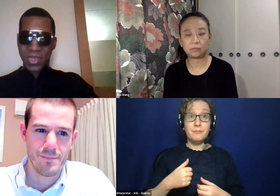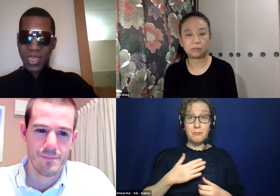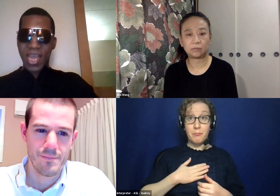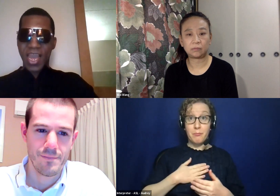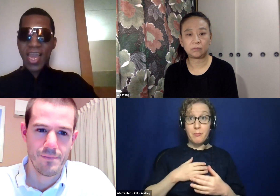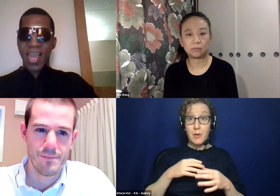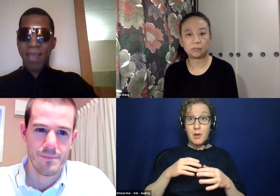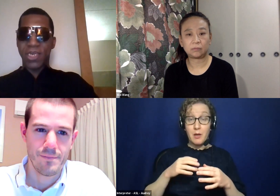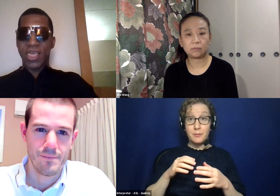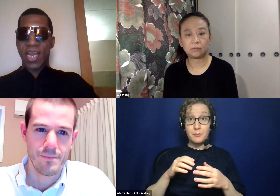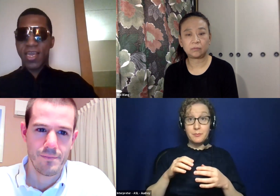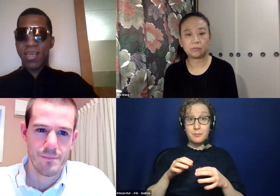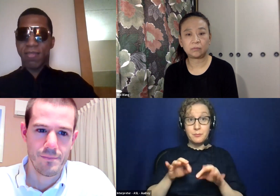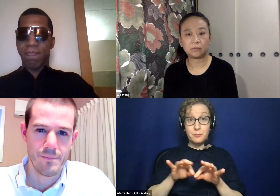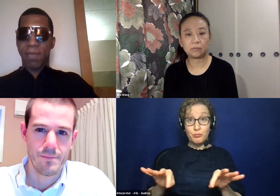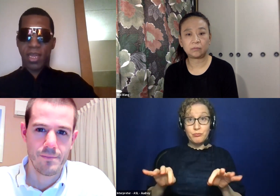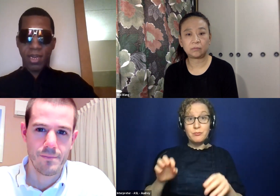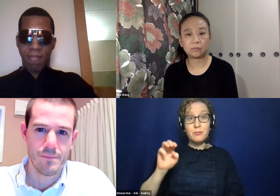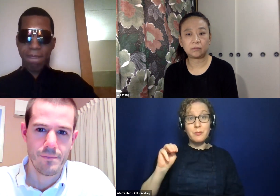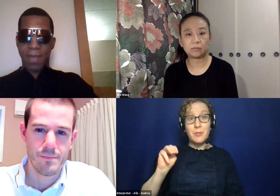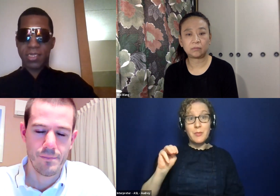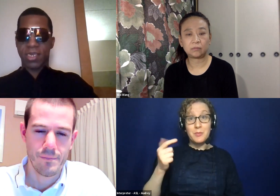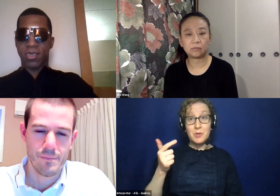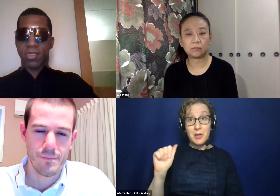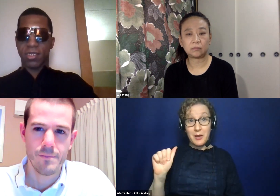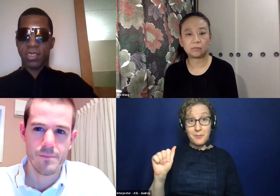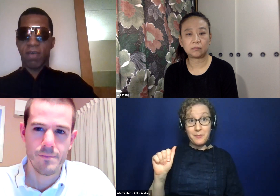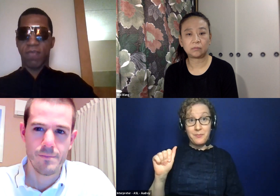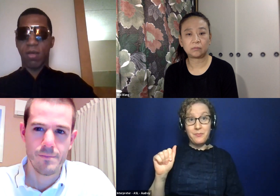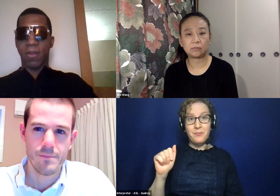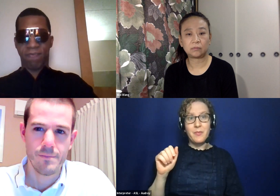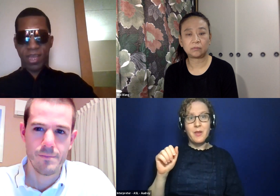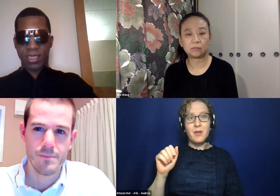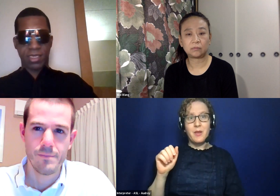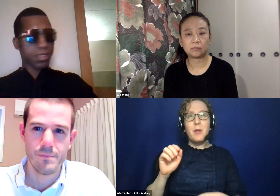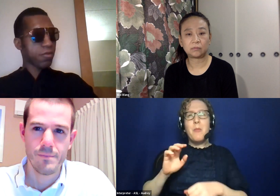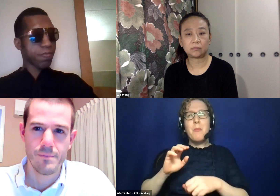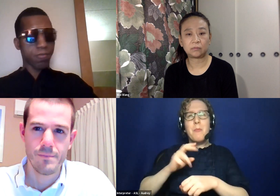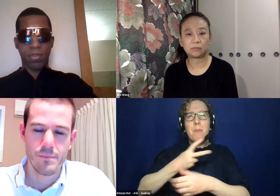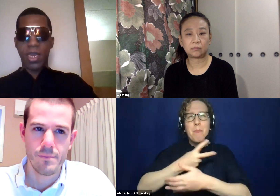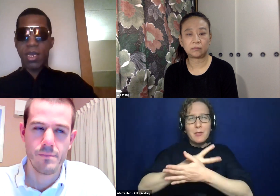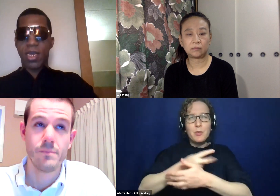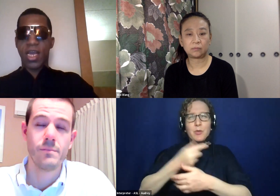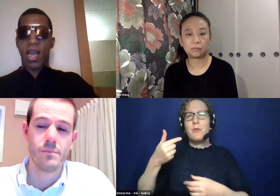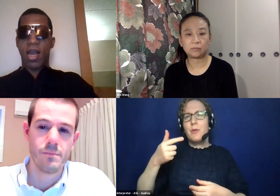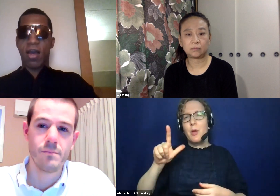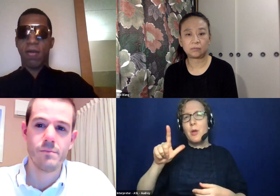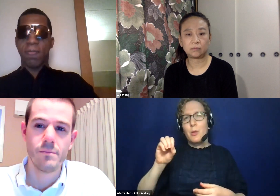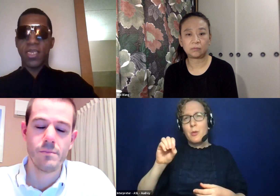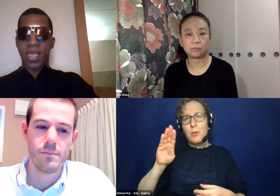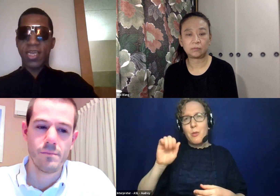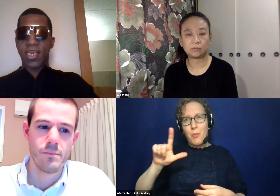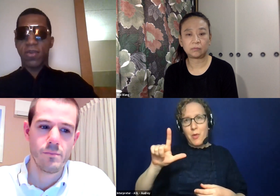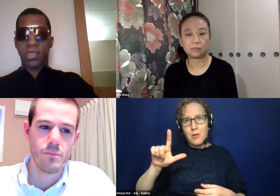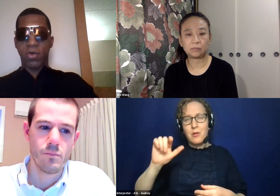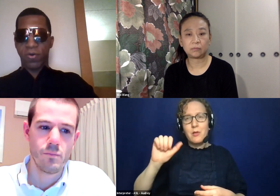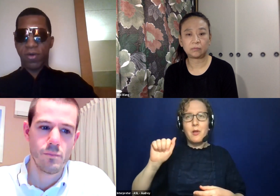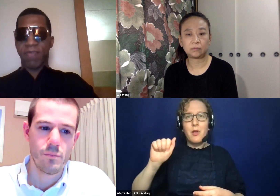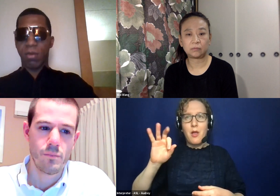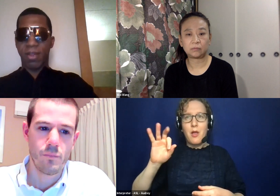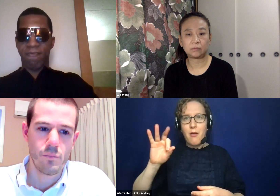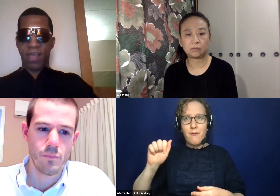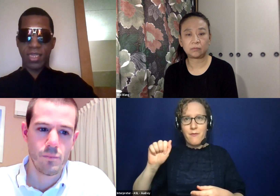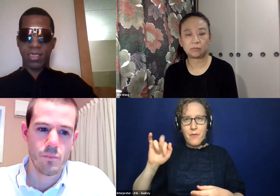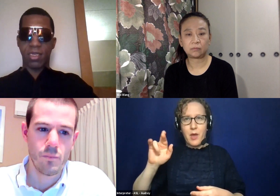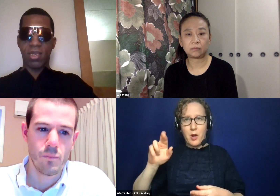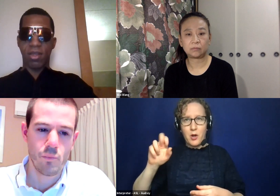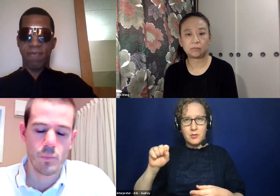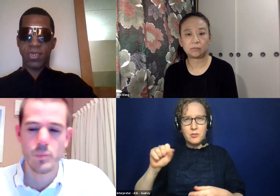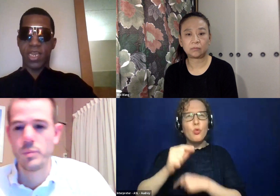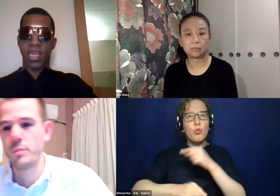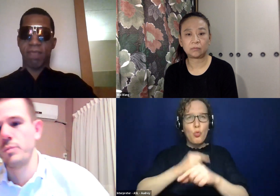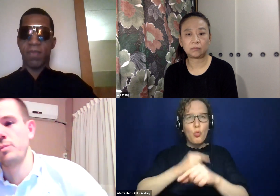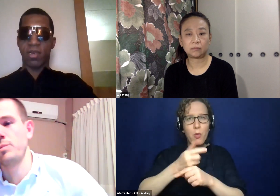MGA, meaning Master's of Global Affairs, at the Keough School of Global Affairs, the University of